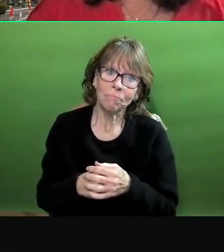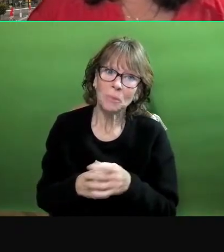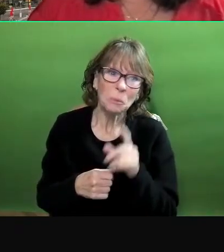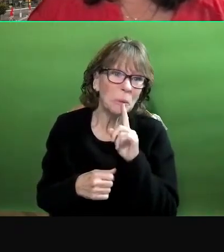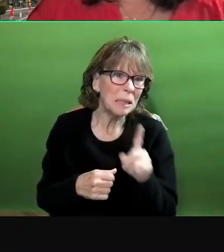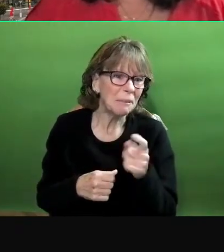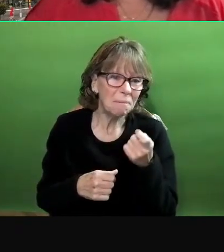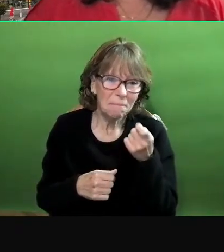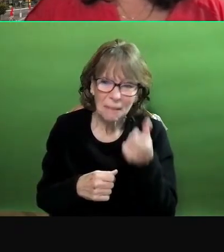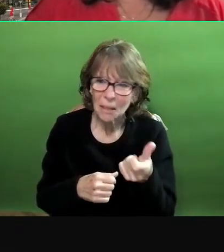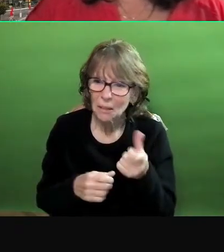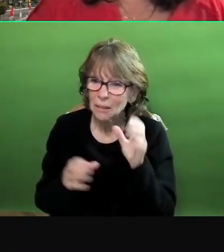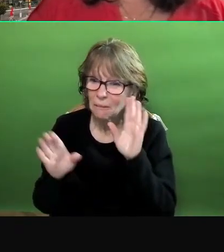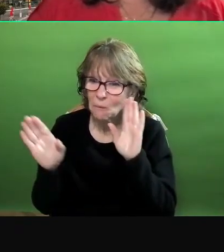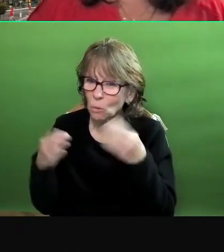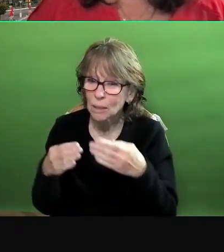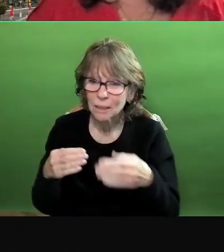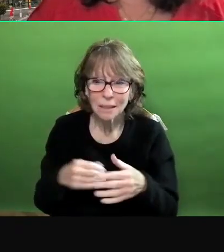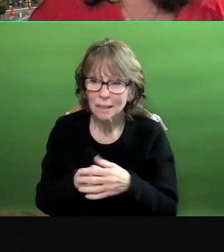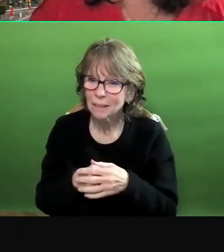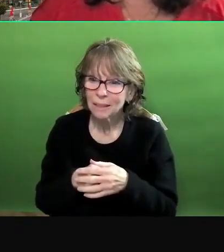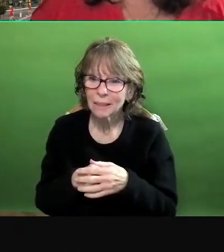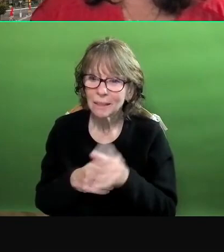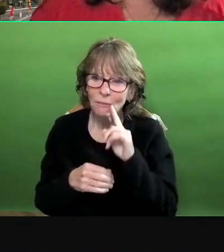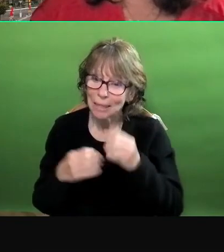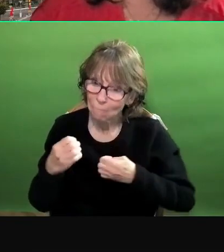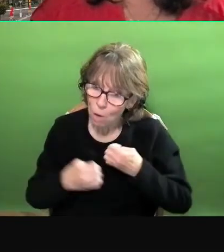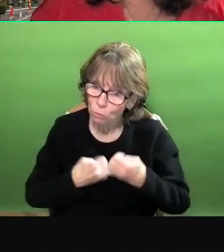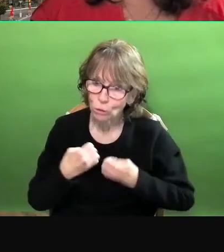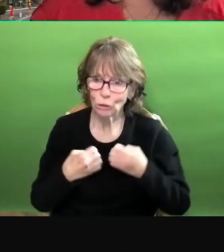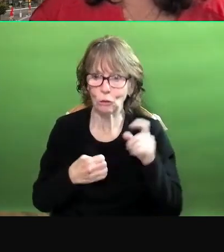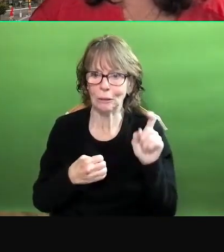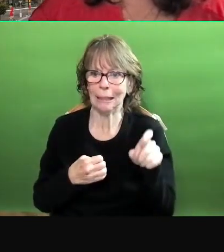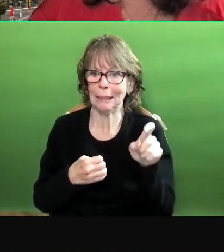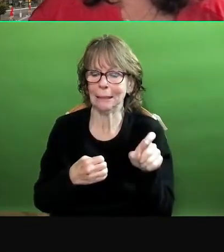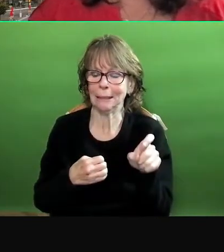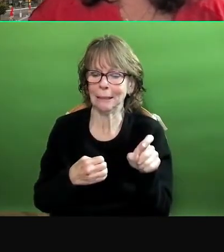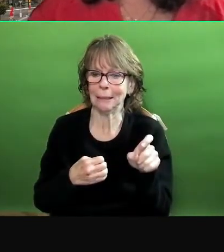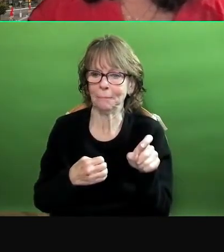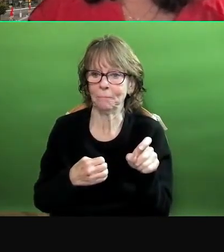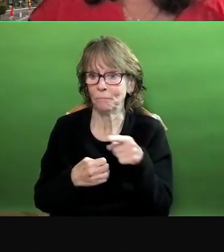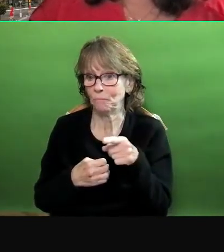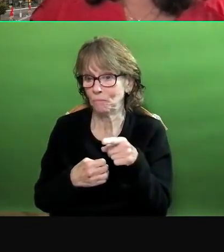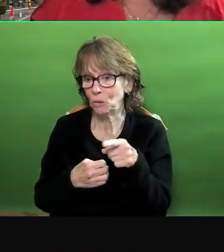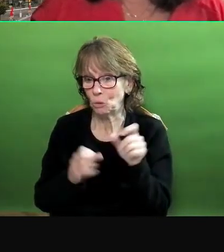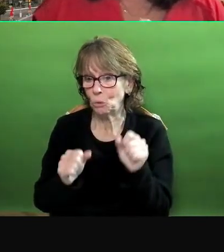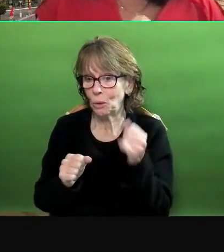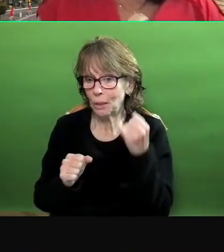if any, on the emotional needs that you would imagine, comes up for both people